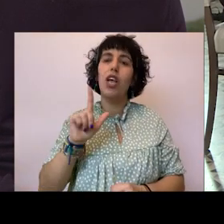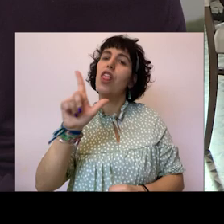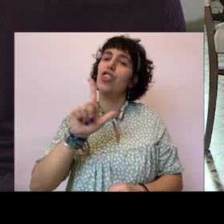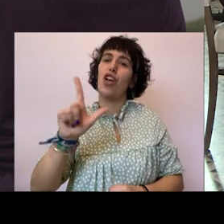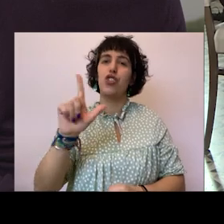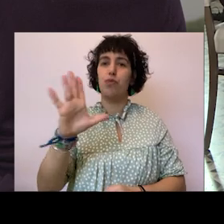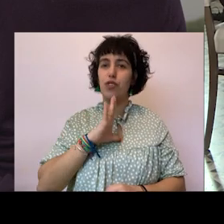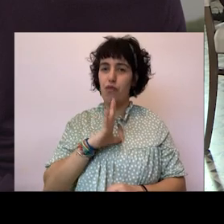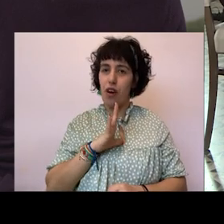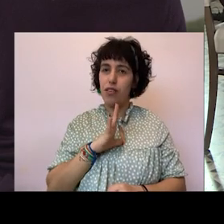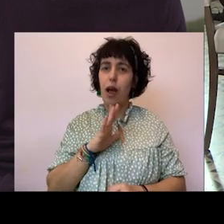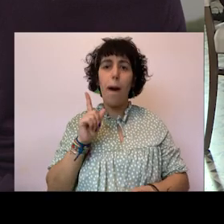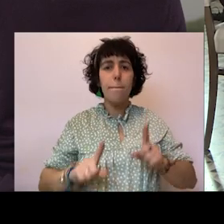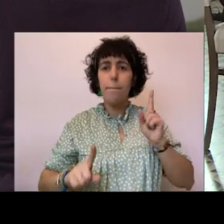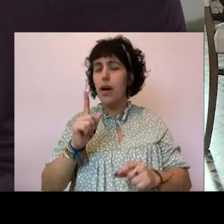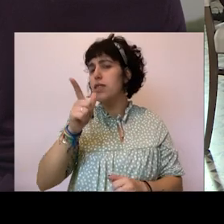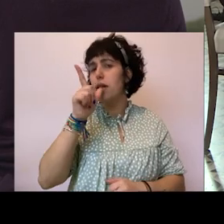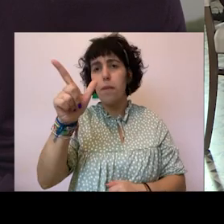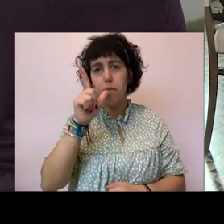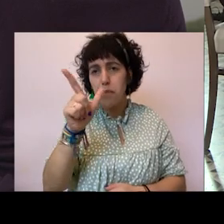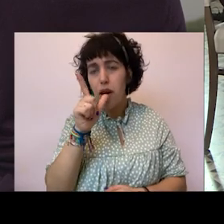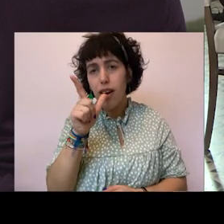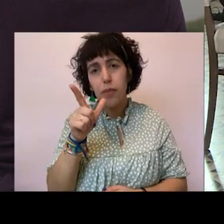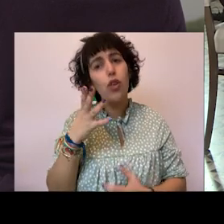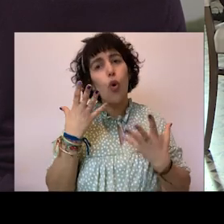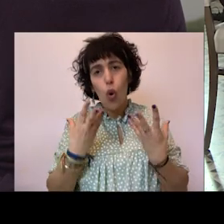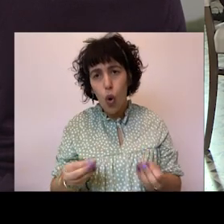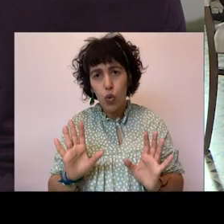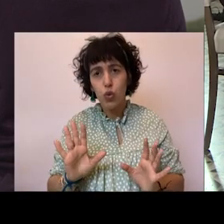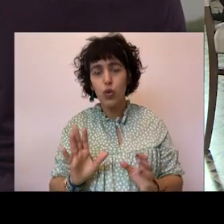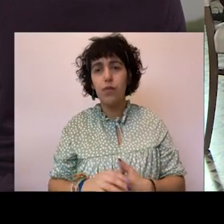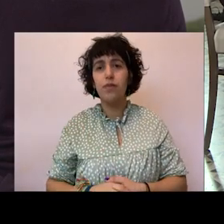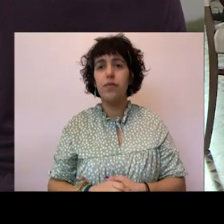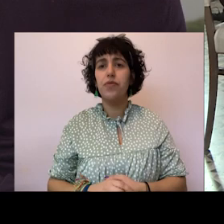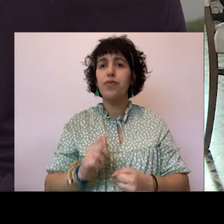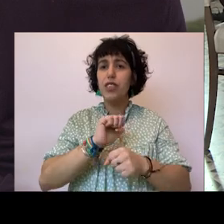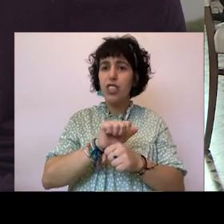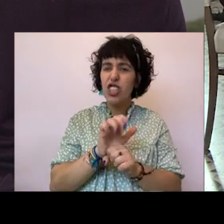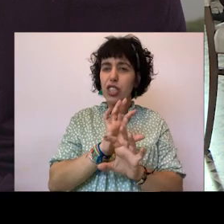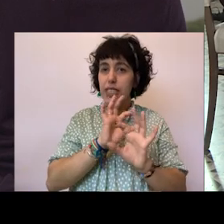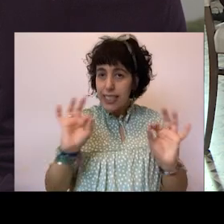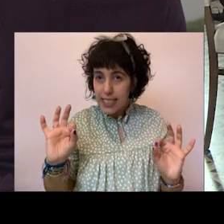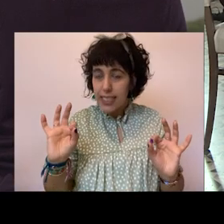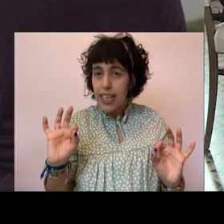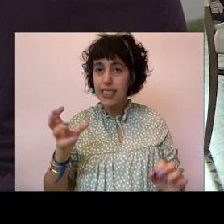Maybe it's a good thing to remember that once in a while. So I believe in nonviolent self-defense, but sometimes